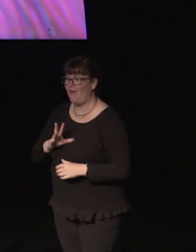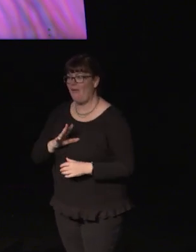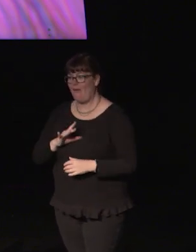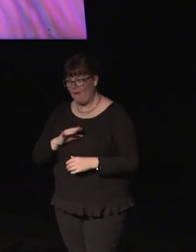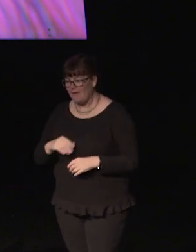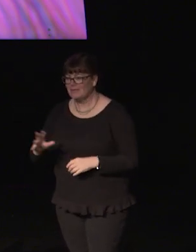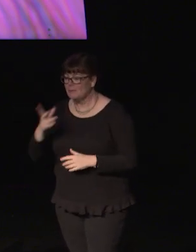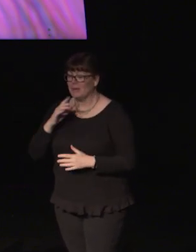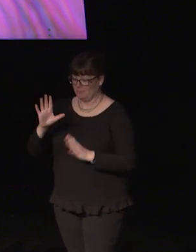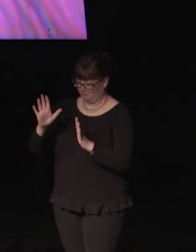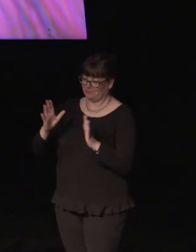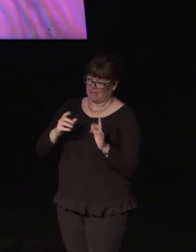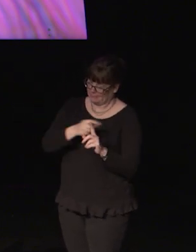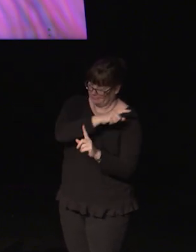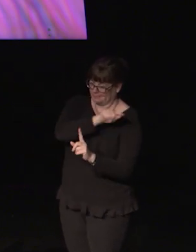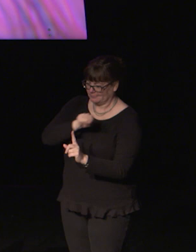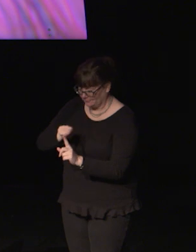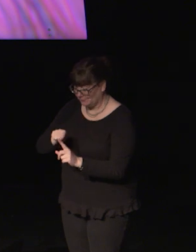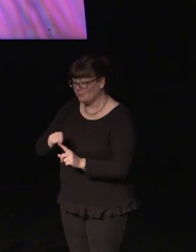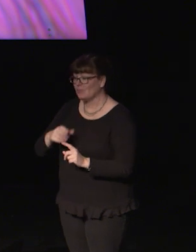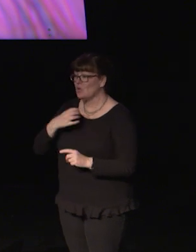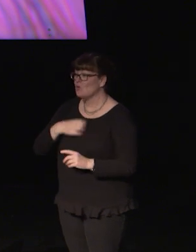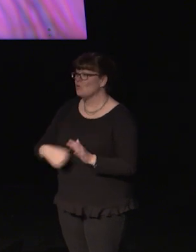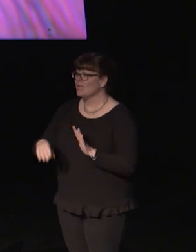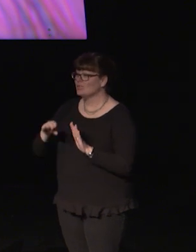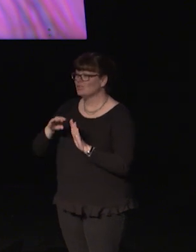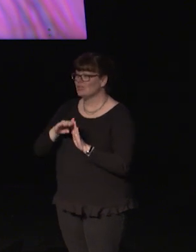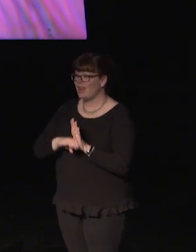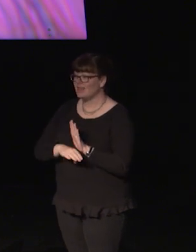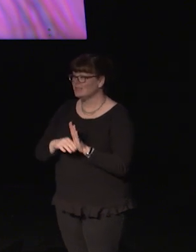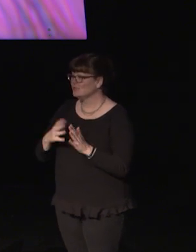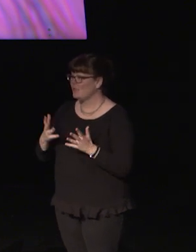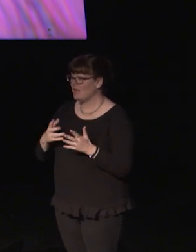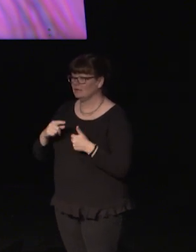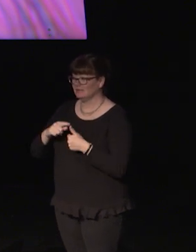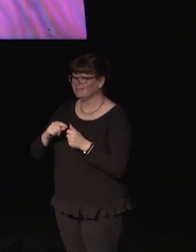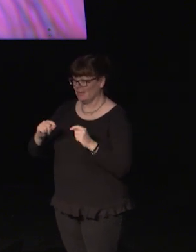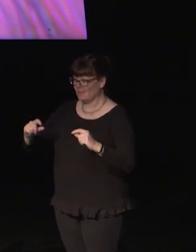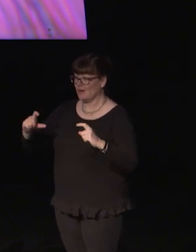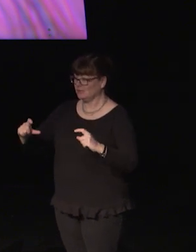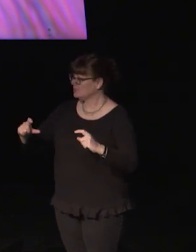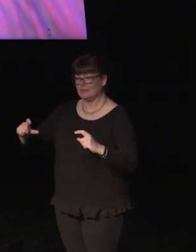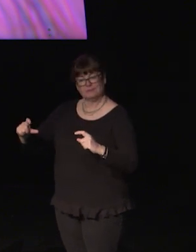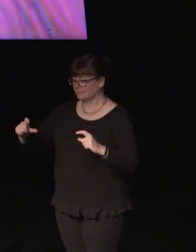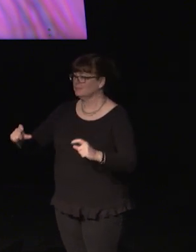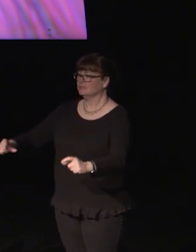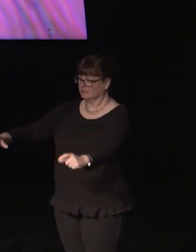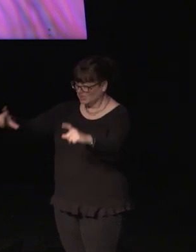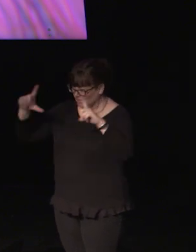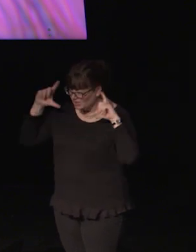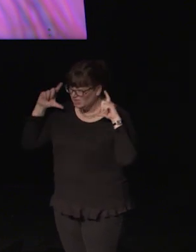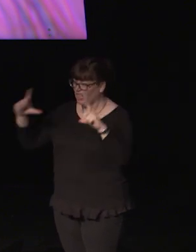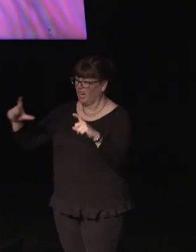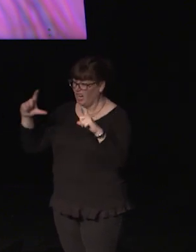like I said, large text, even larger than you probably think is necessary. It's a good idea. -Yeah. You know, they said their vision